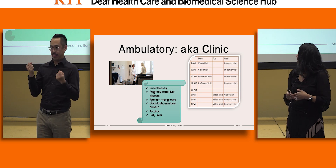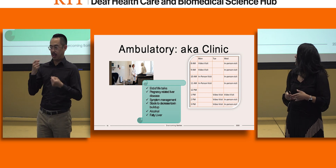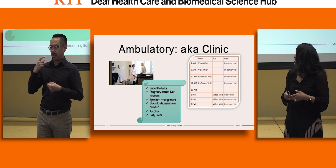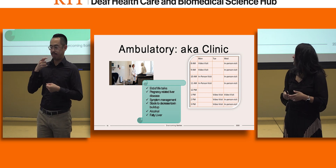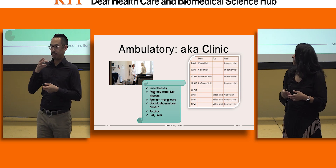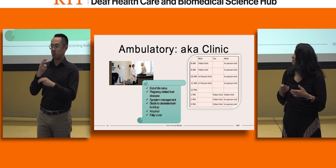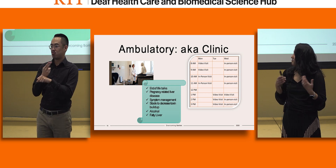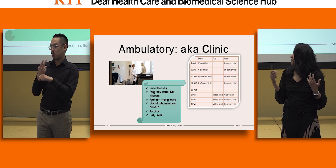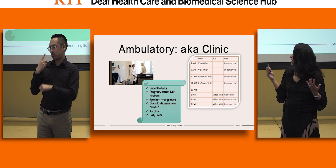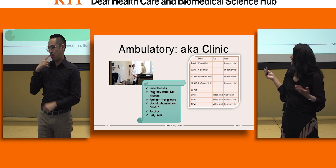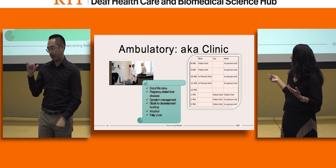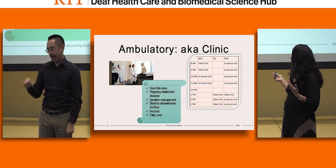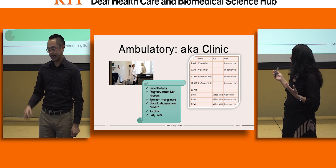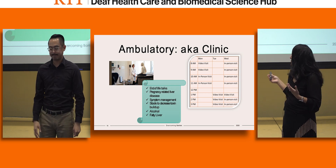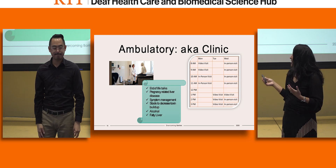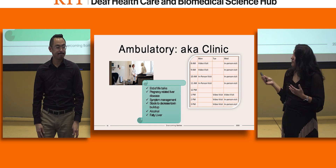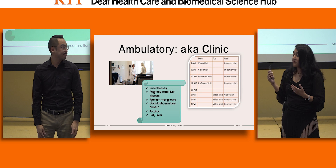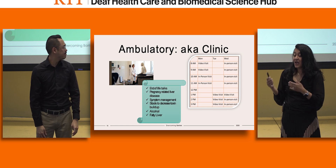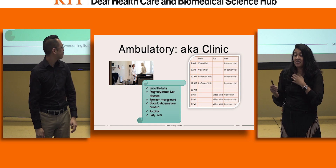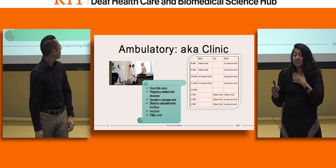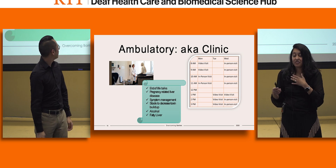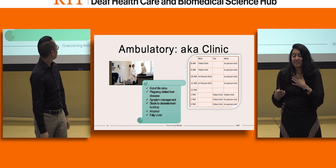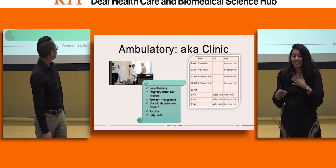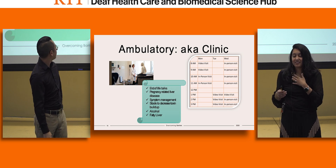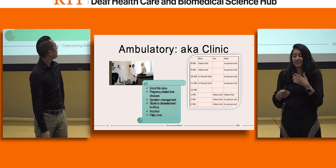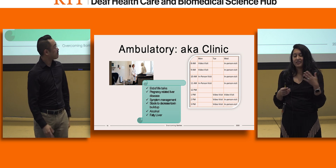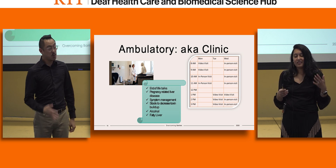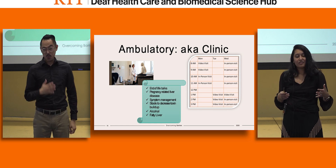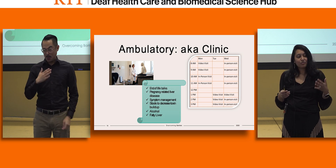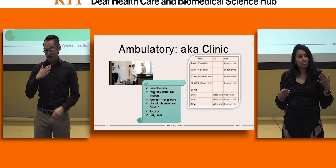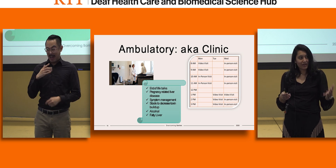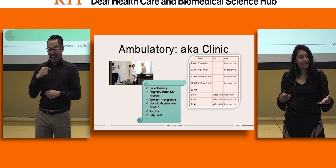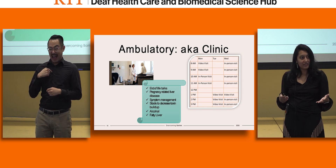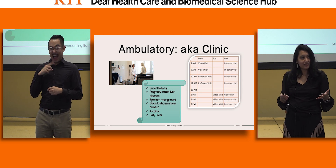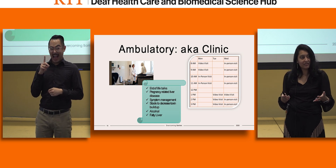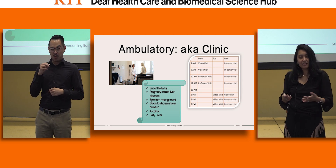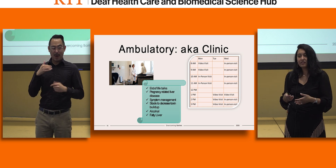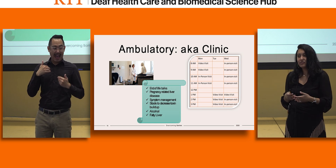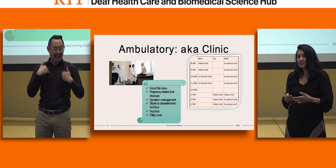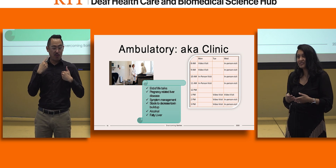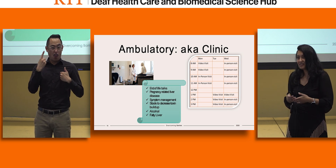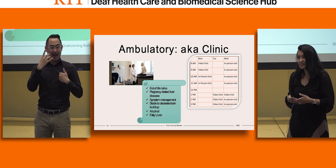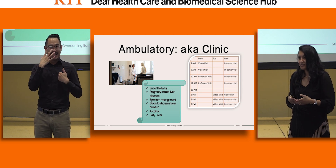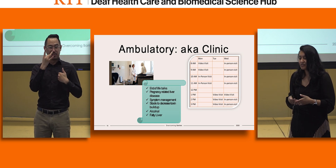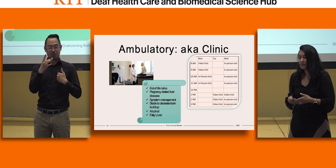And then, many times-- my interest, actually, is pregnancy and liver disease.